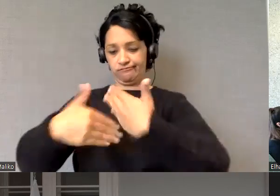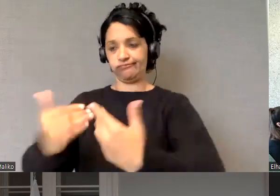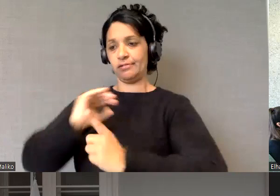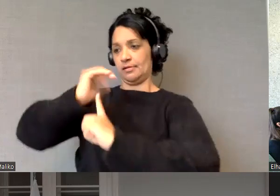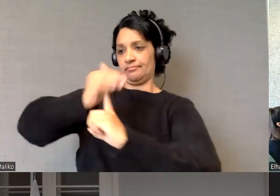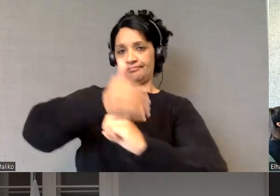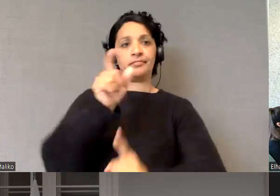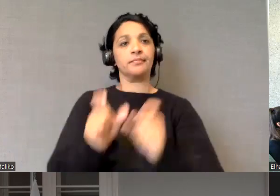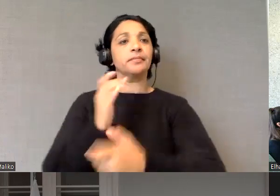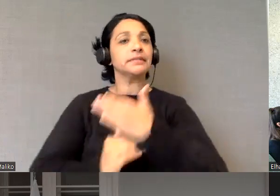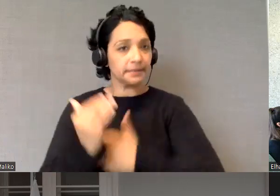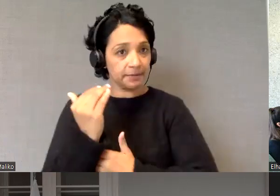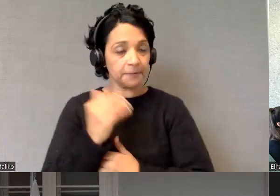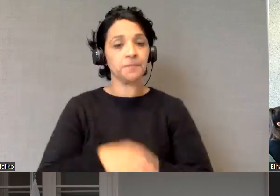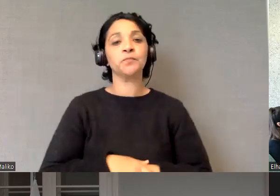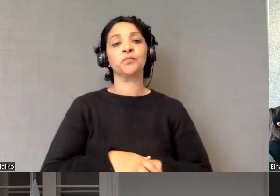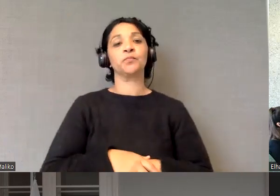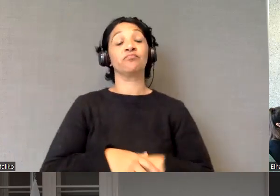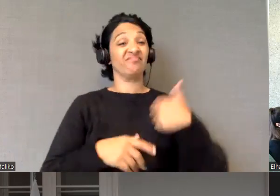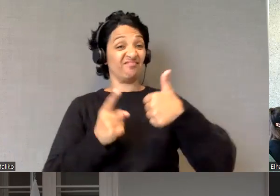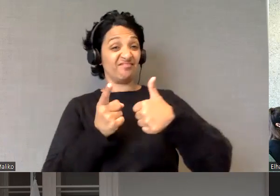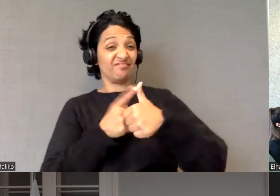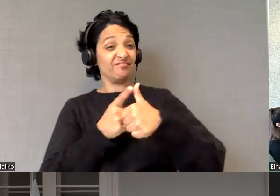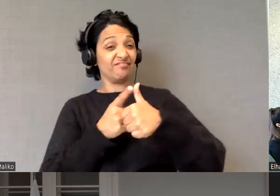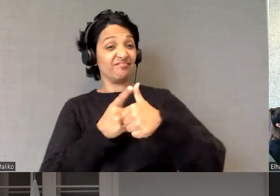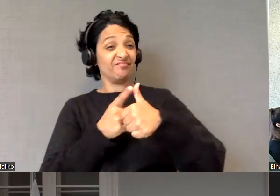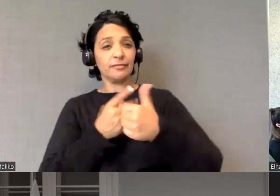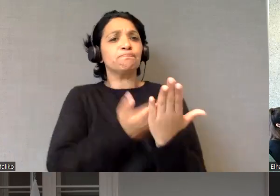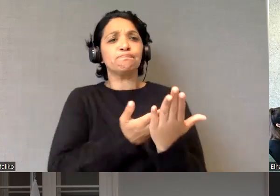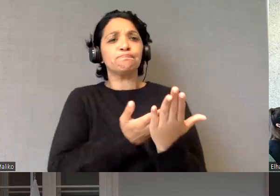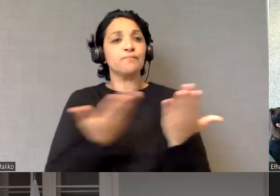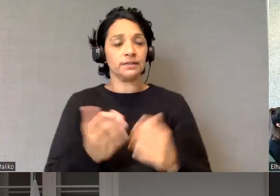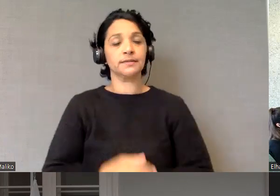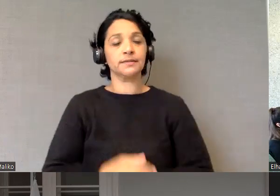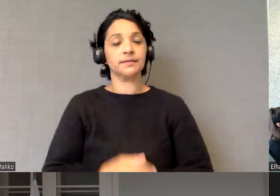The first is a starting point that there must be, starting point must be that the concern